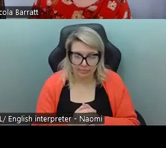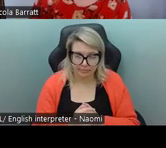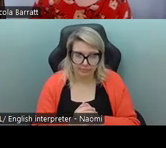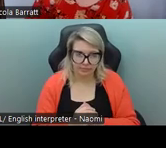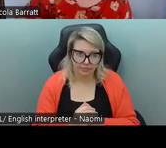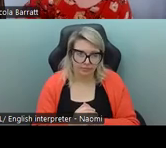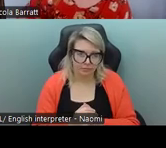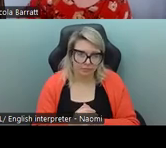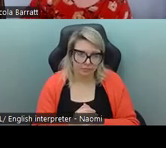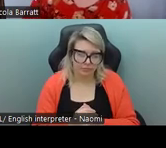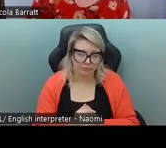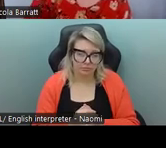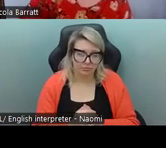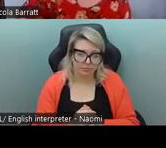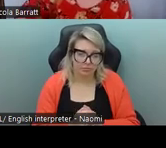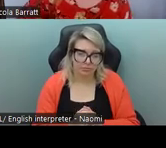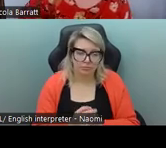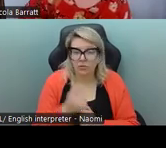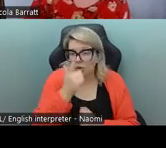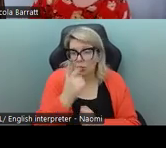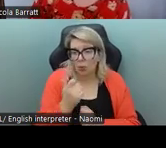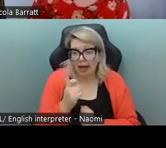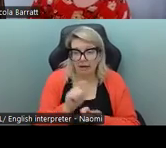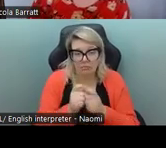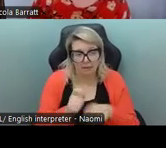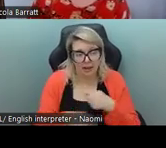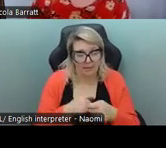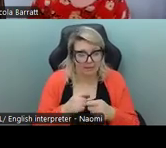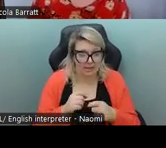You could try to move over to zero-click content, which is content without links.